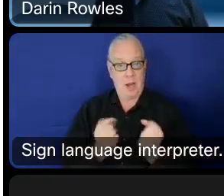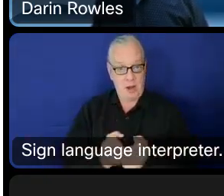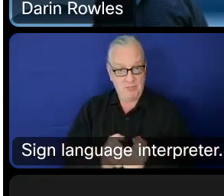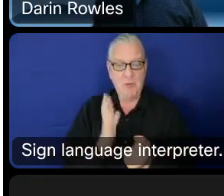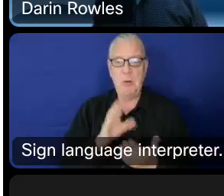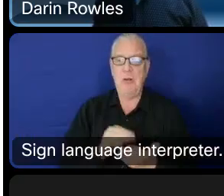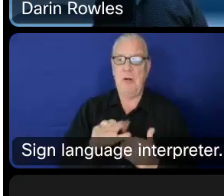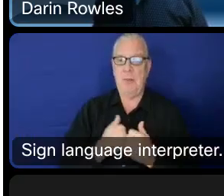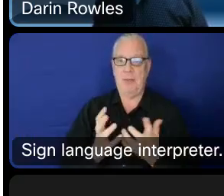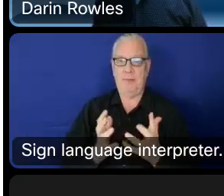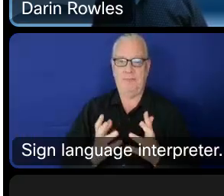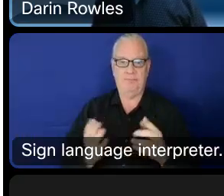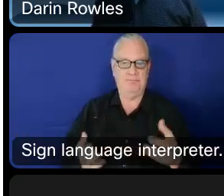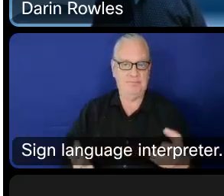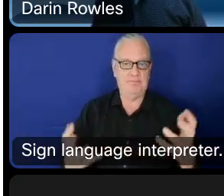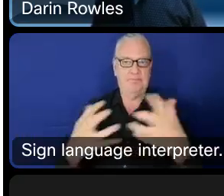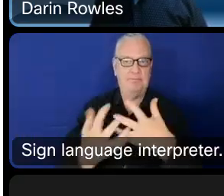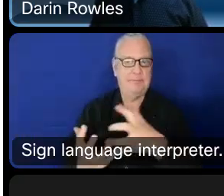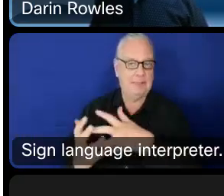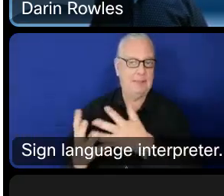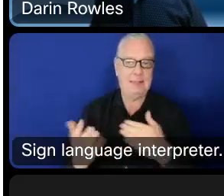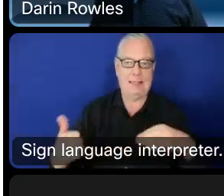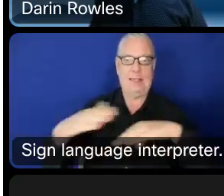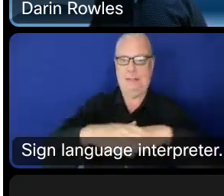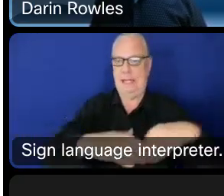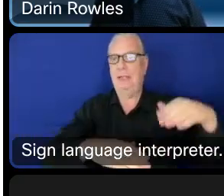the intersection of HIV and aging, including common health